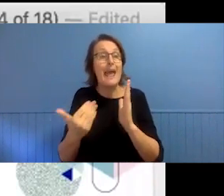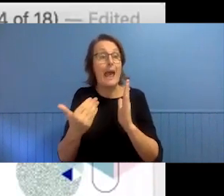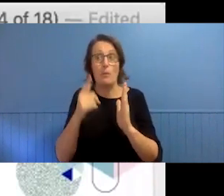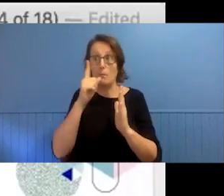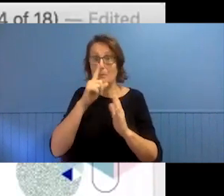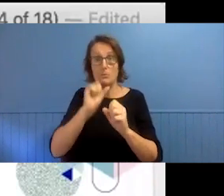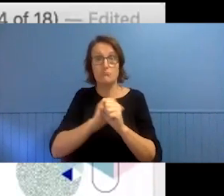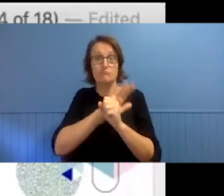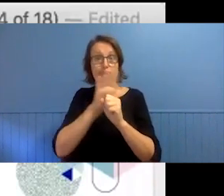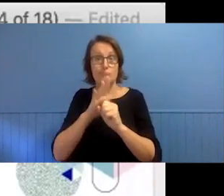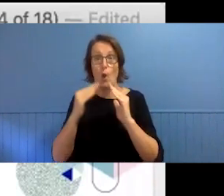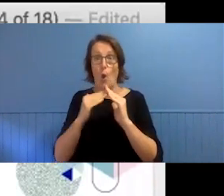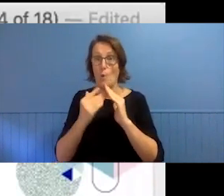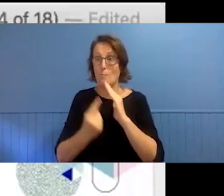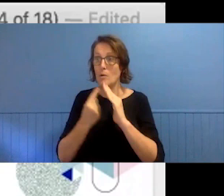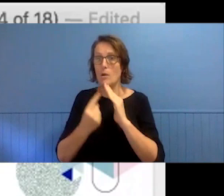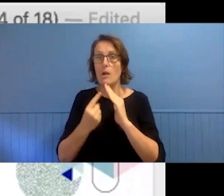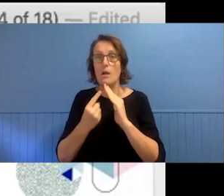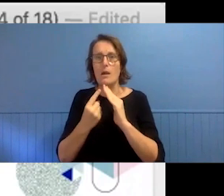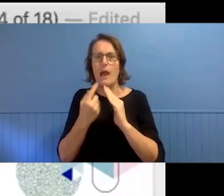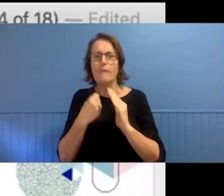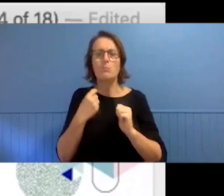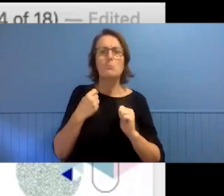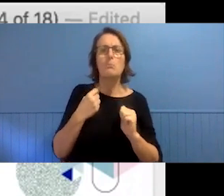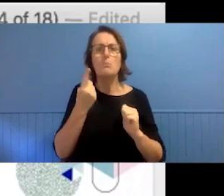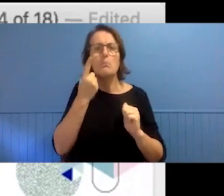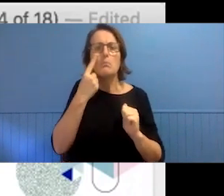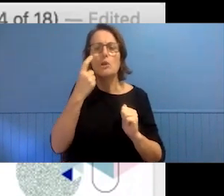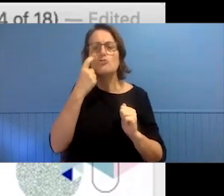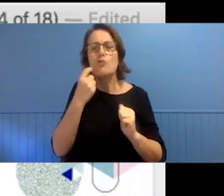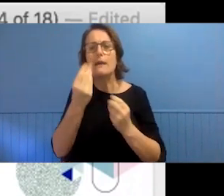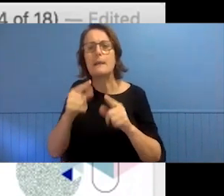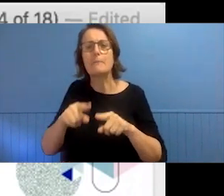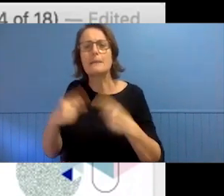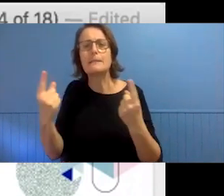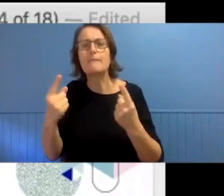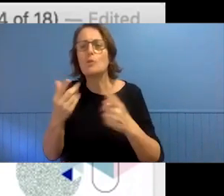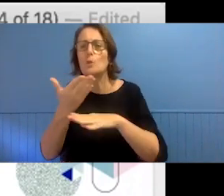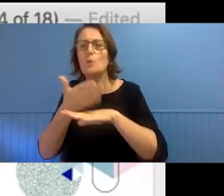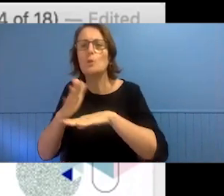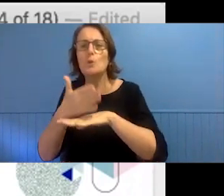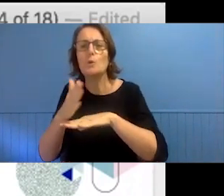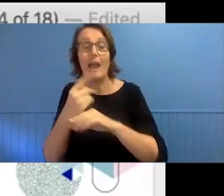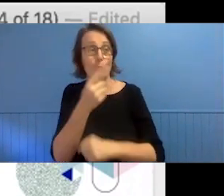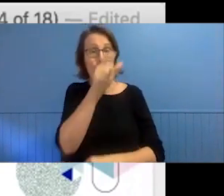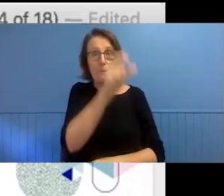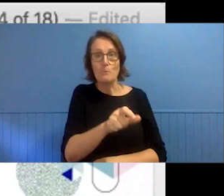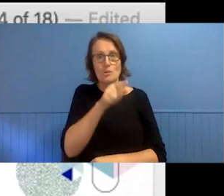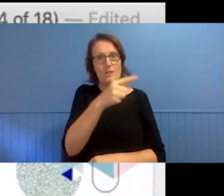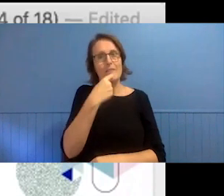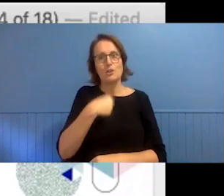they have been meaning to see a ben garra -- Bengara performance for a